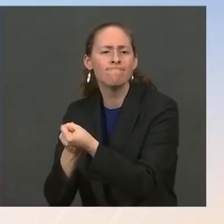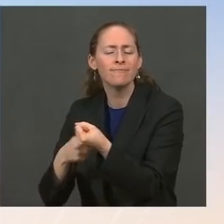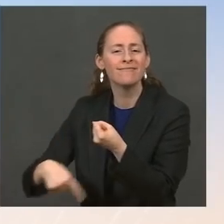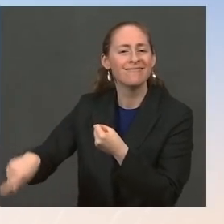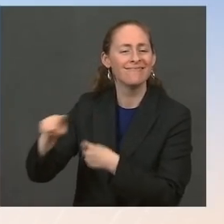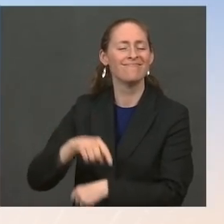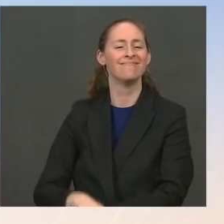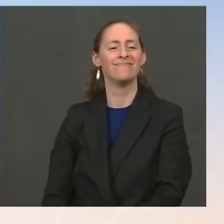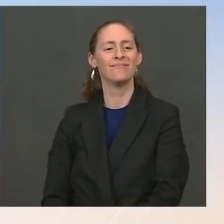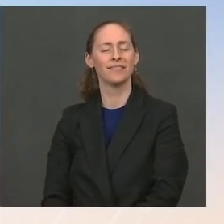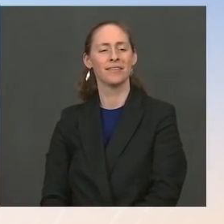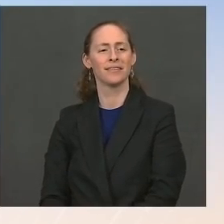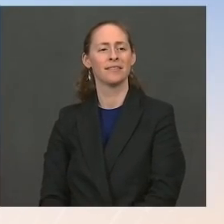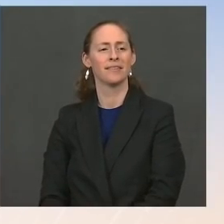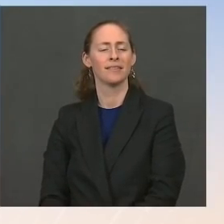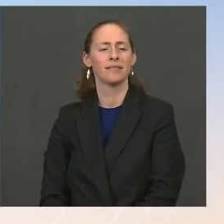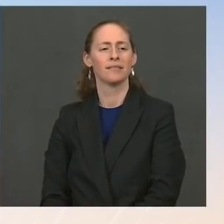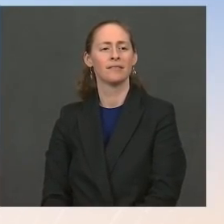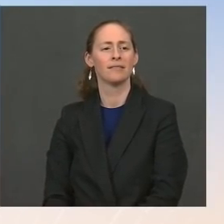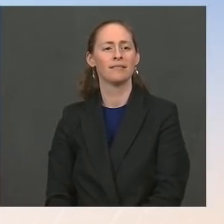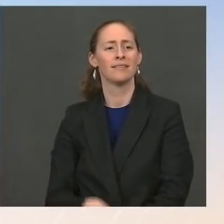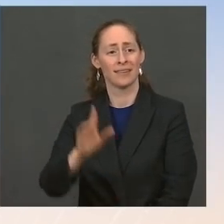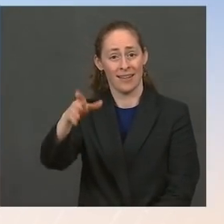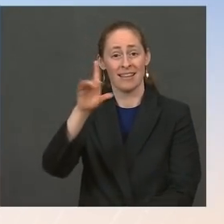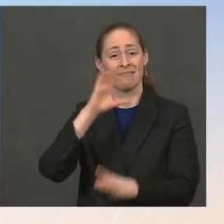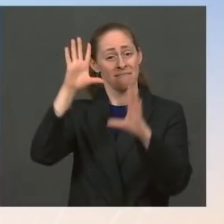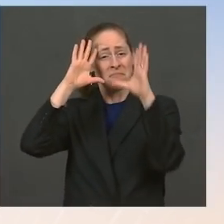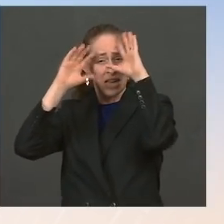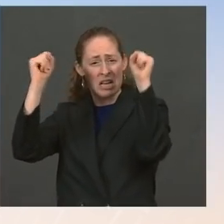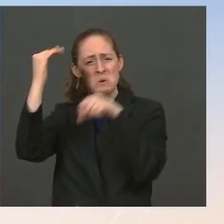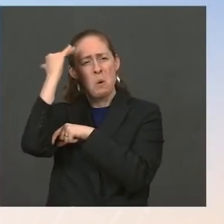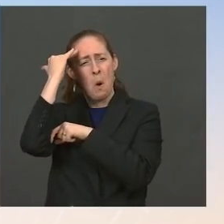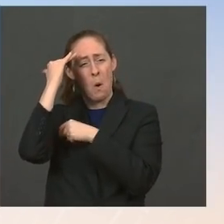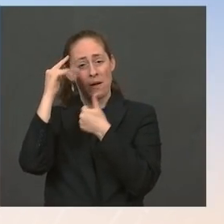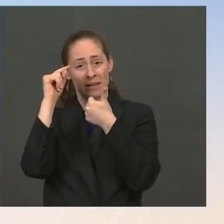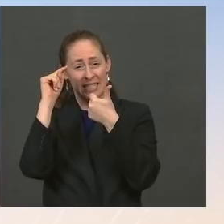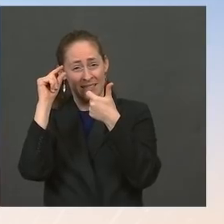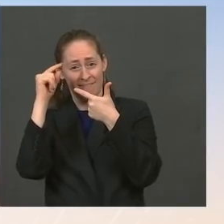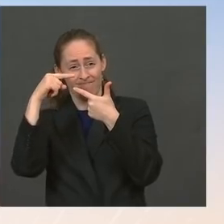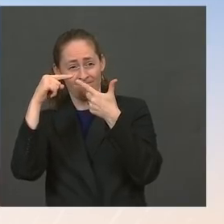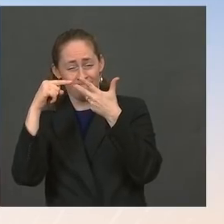get everything he wants in this package. If it's not in there, he'll continue to fight for it. The Press: So what is the backup plan